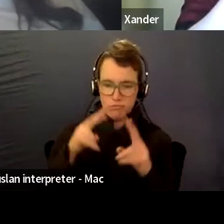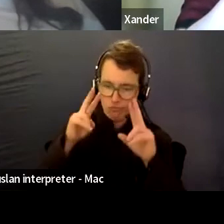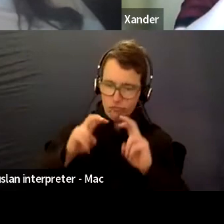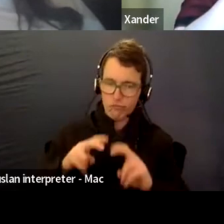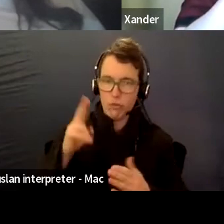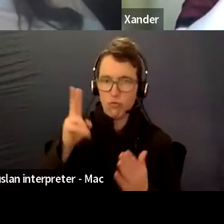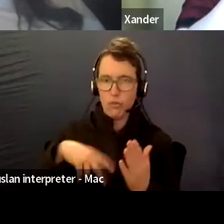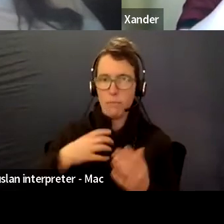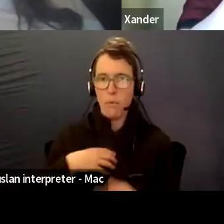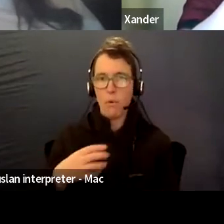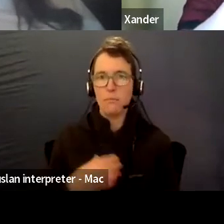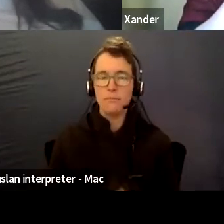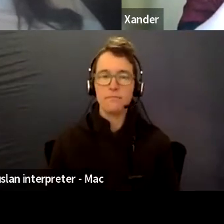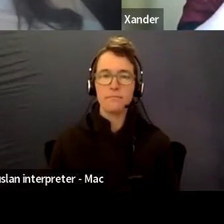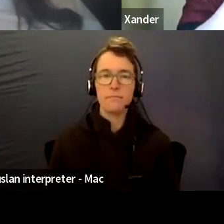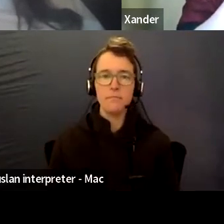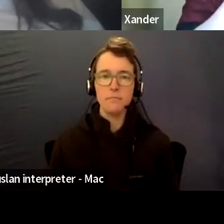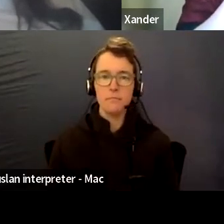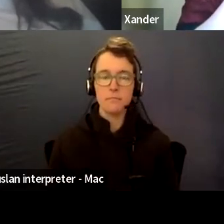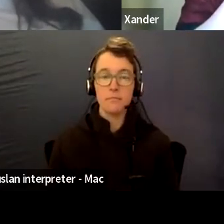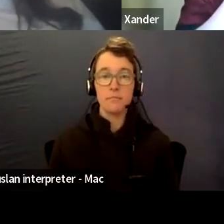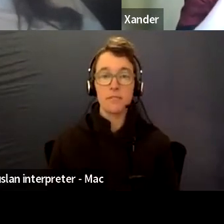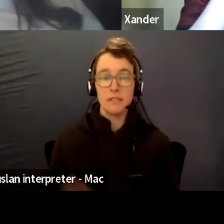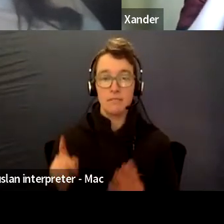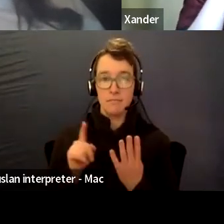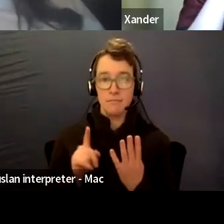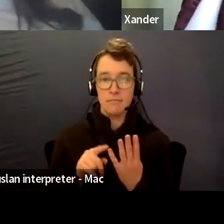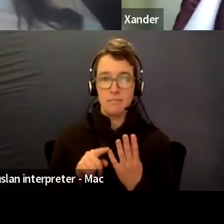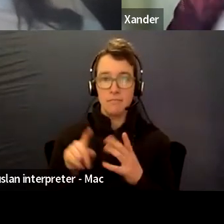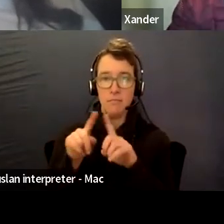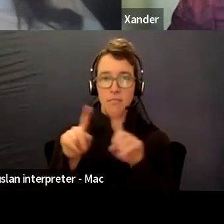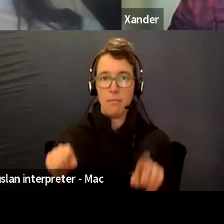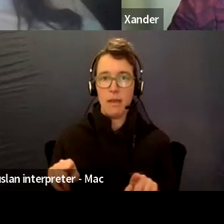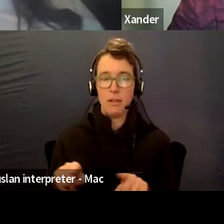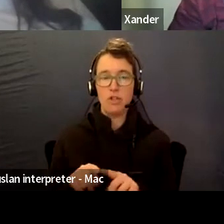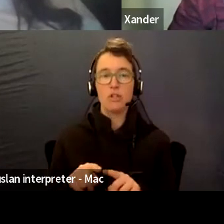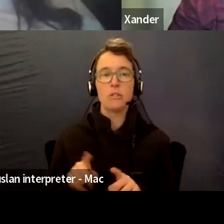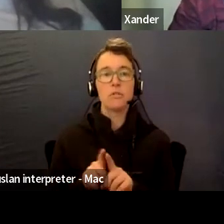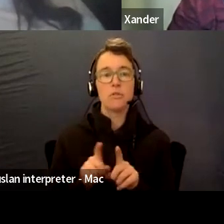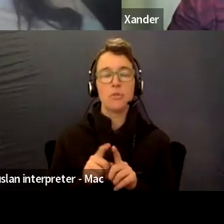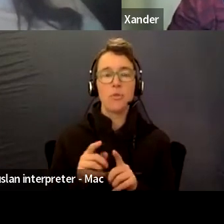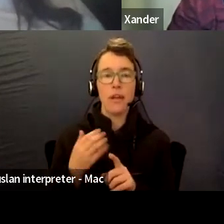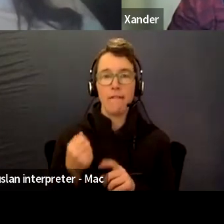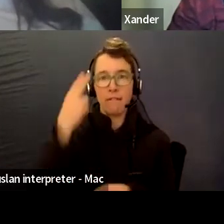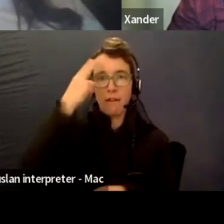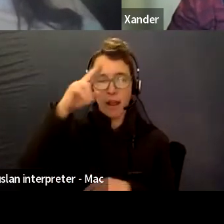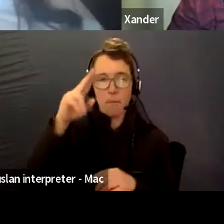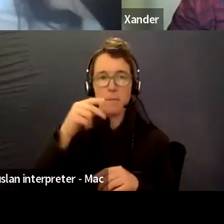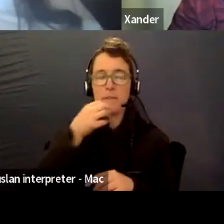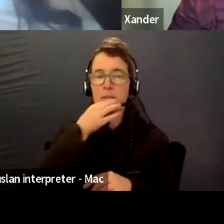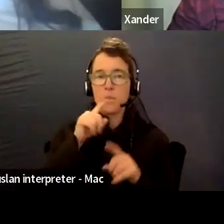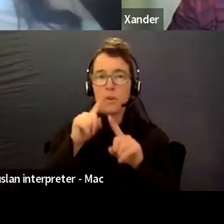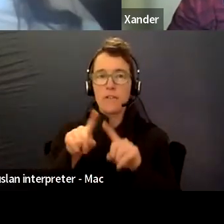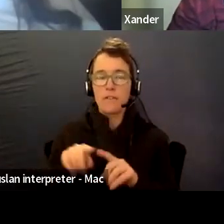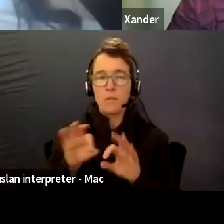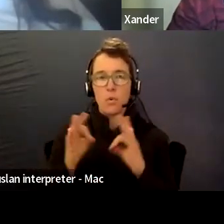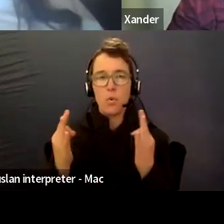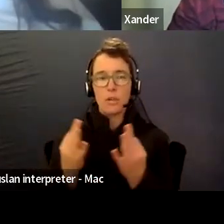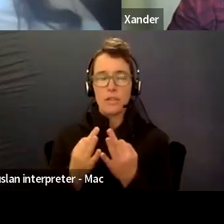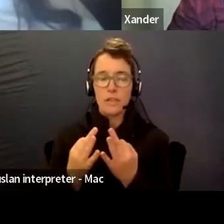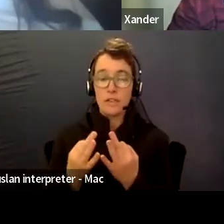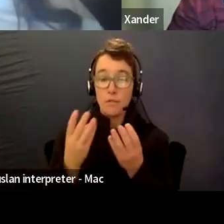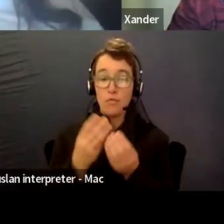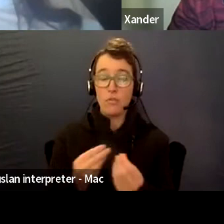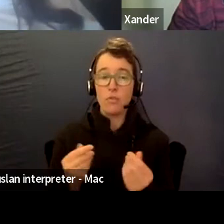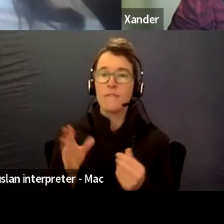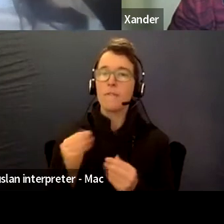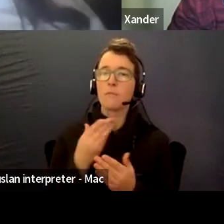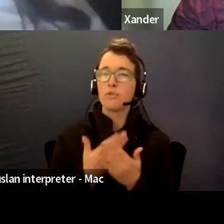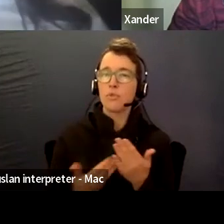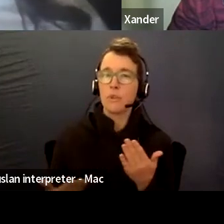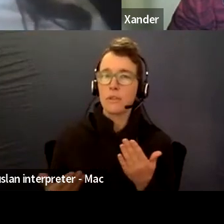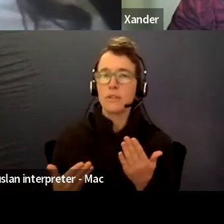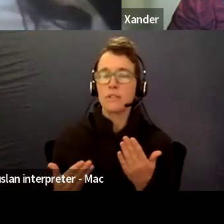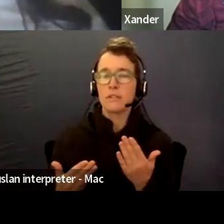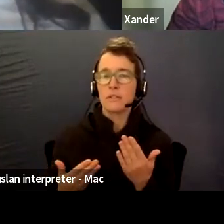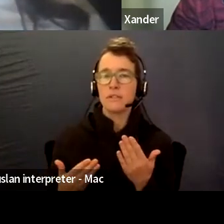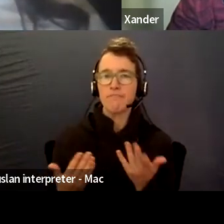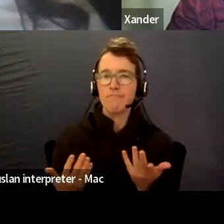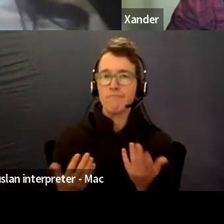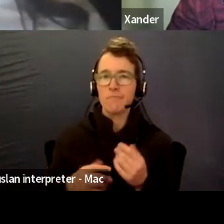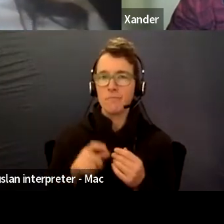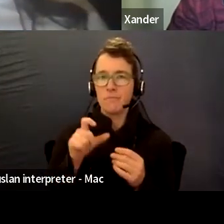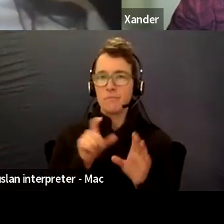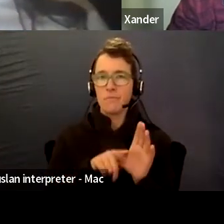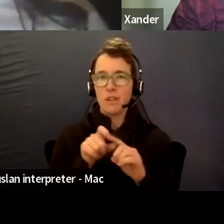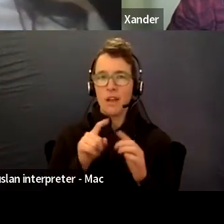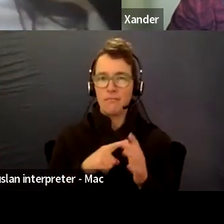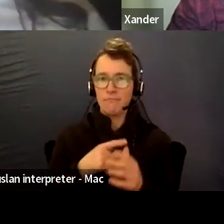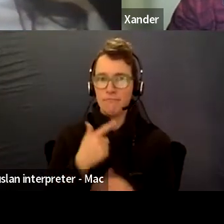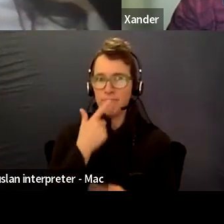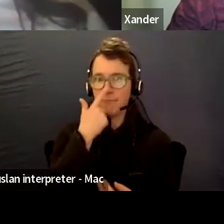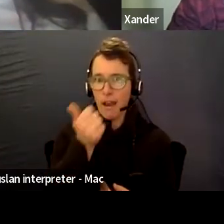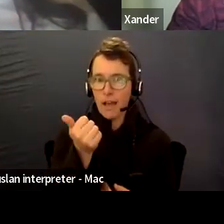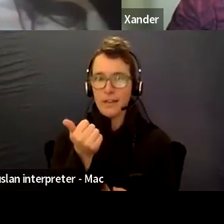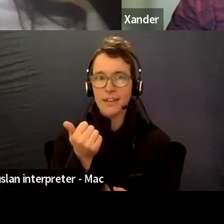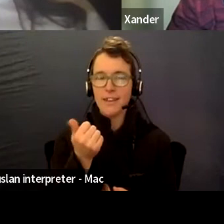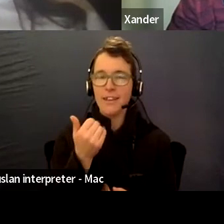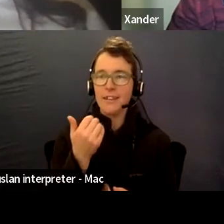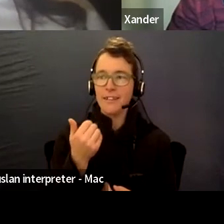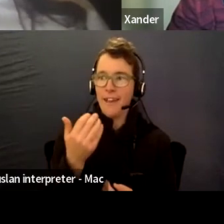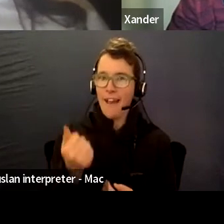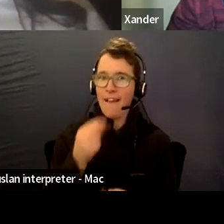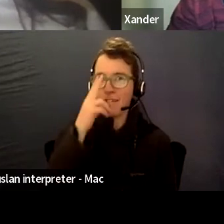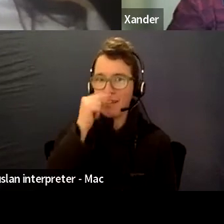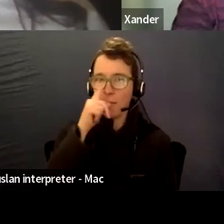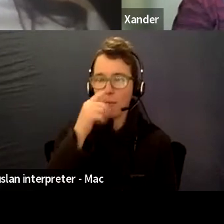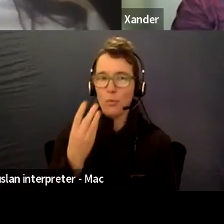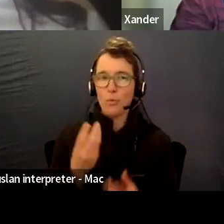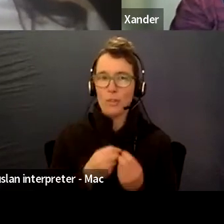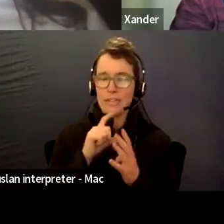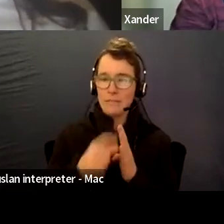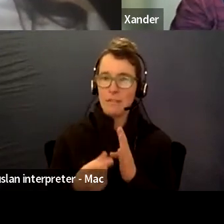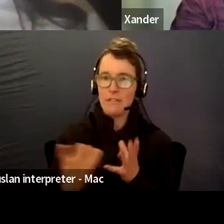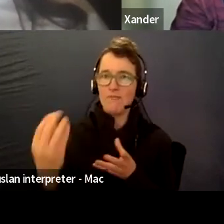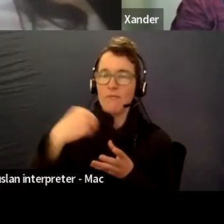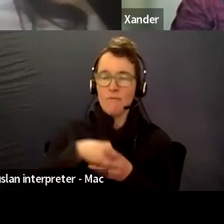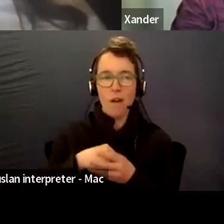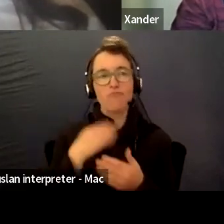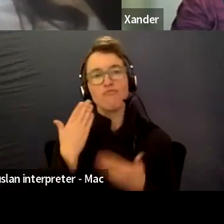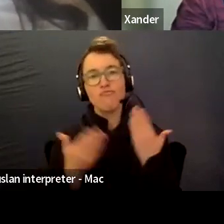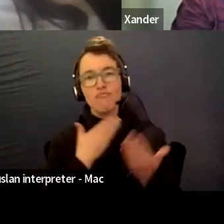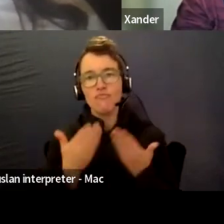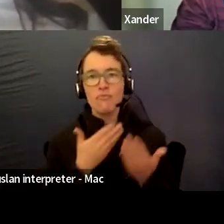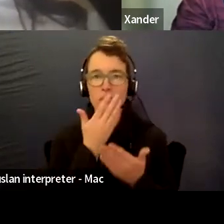The other thing that you will find on that last page organizations that have resources based on stories so side is very privileged to have access to young people with disability and who are willing to share their experiences and share their stories and